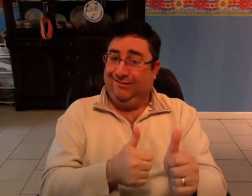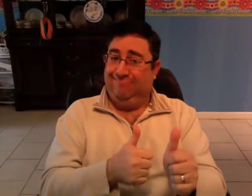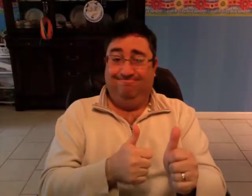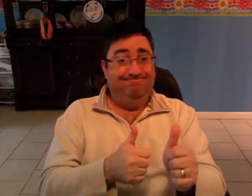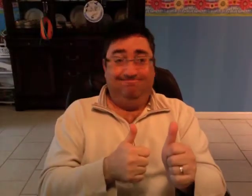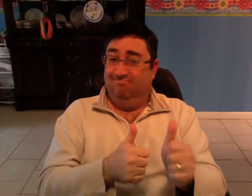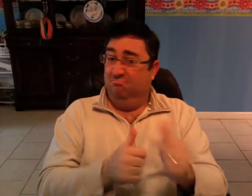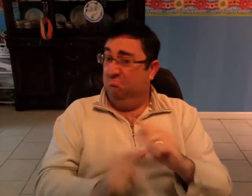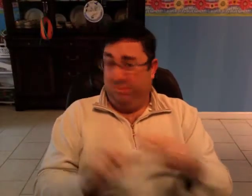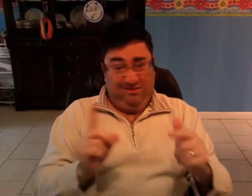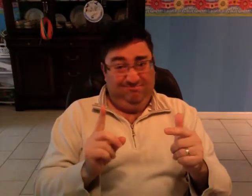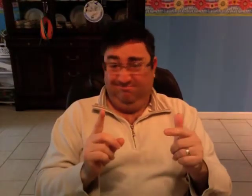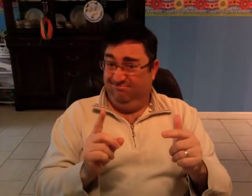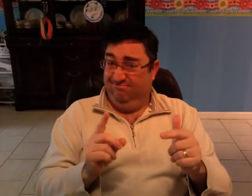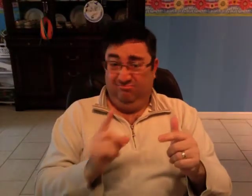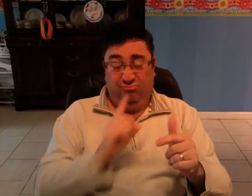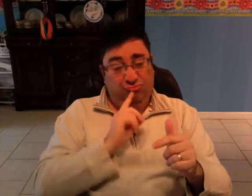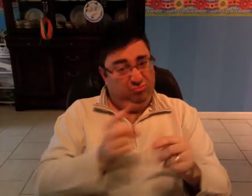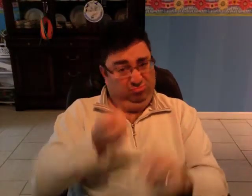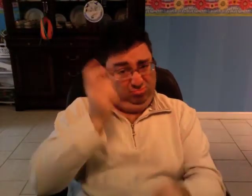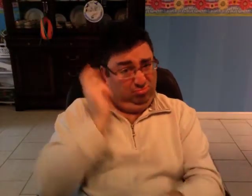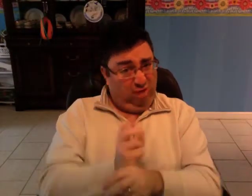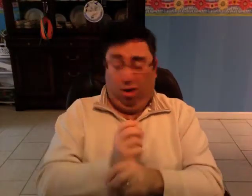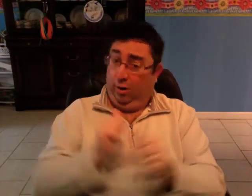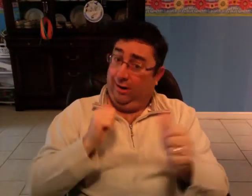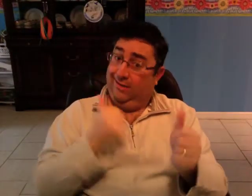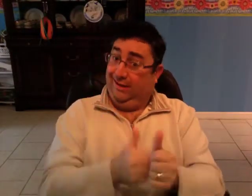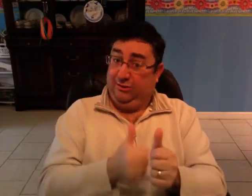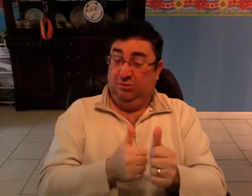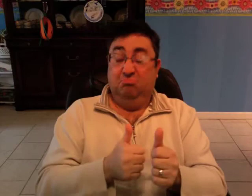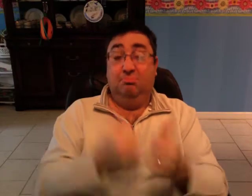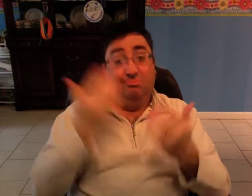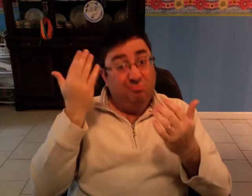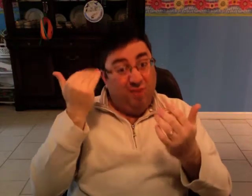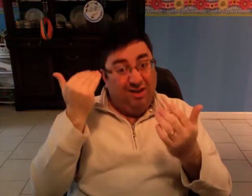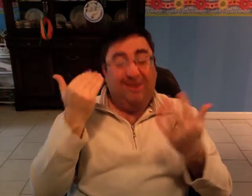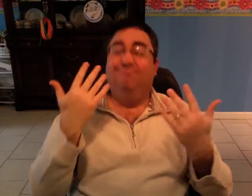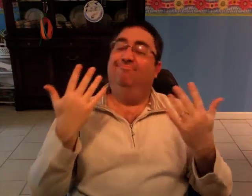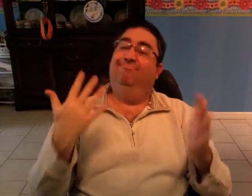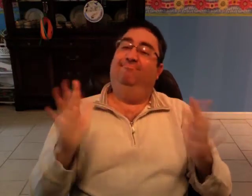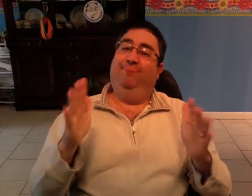but it's very hard to catch up because